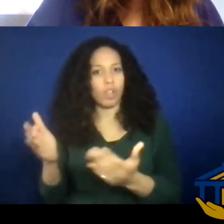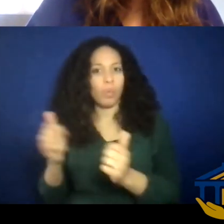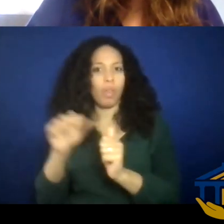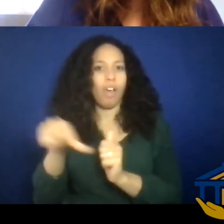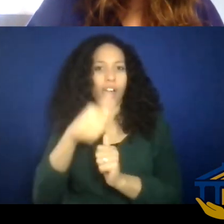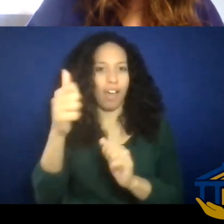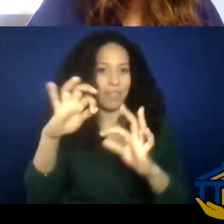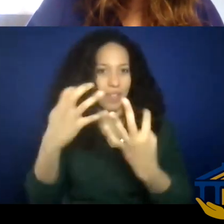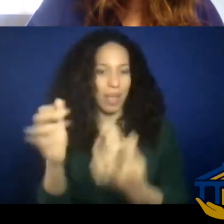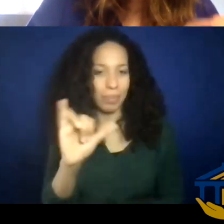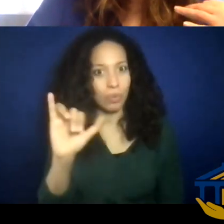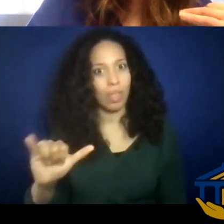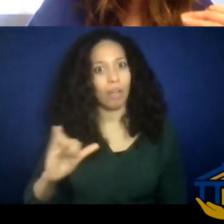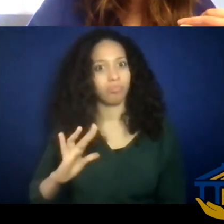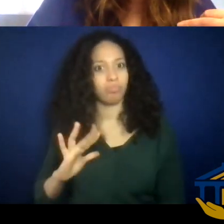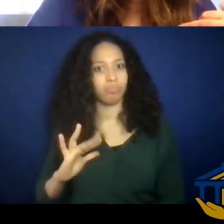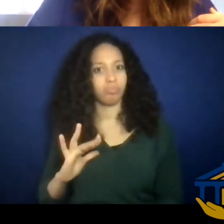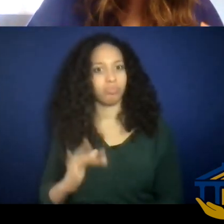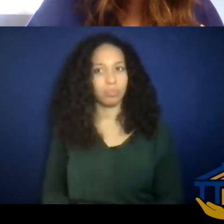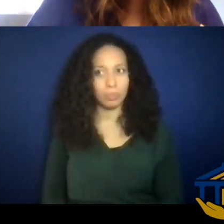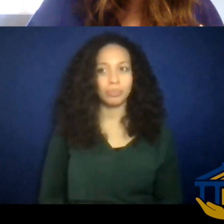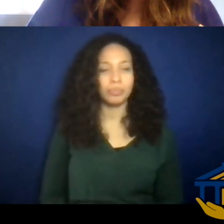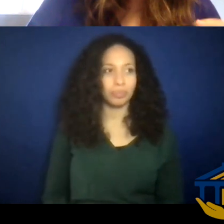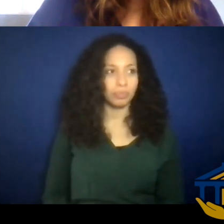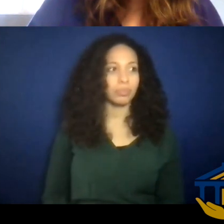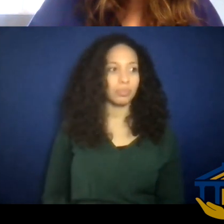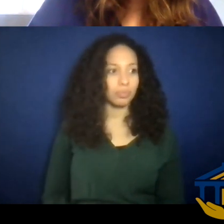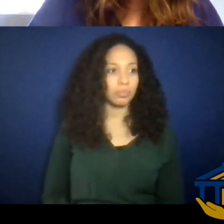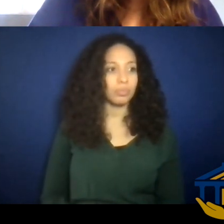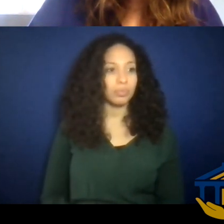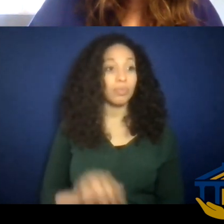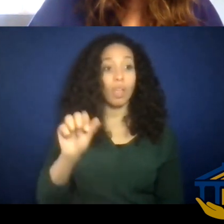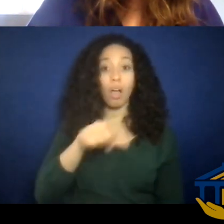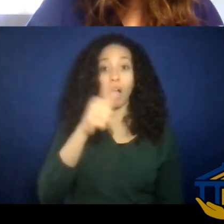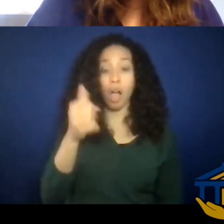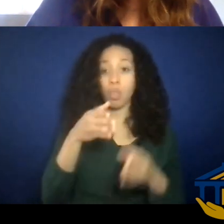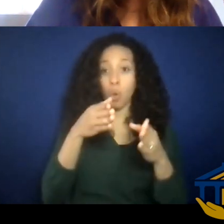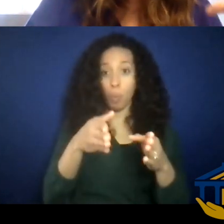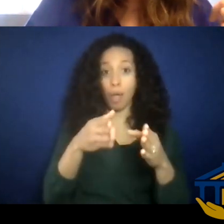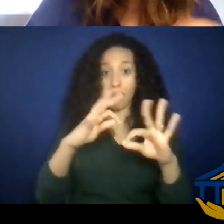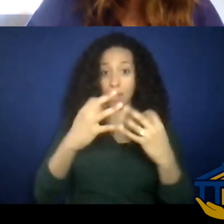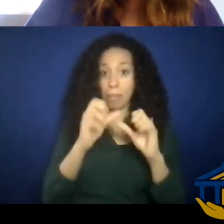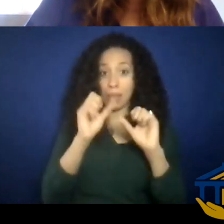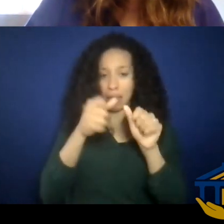Um, another way that a lot of my families keep track of things is, they'll send me emails.